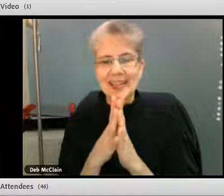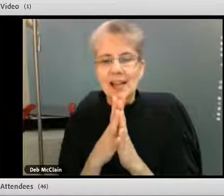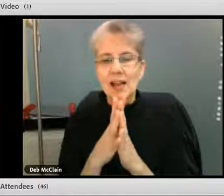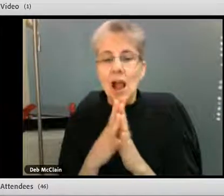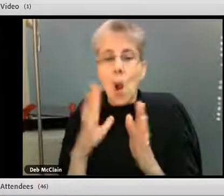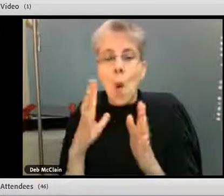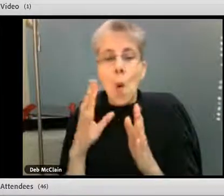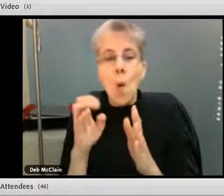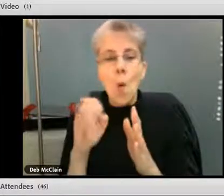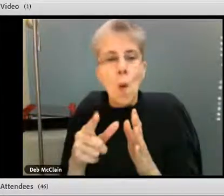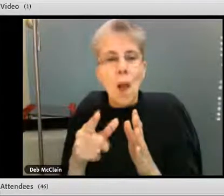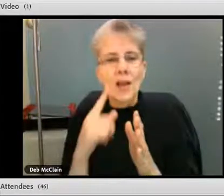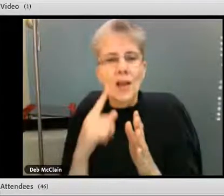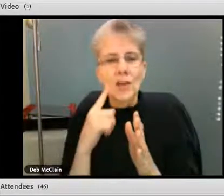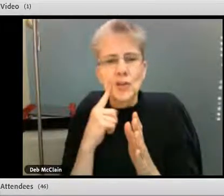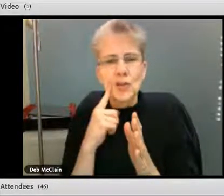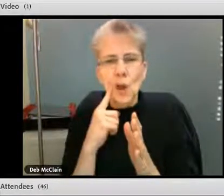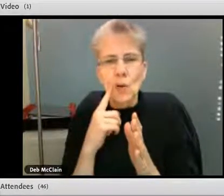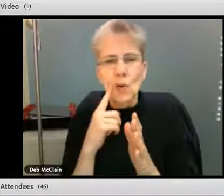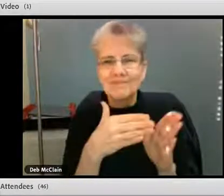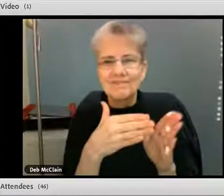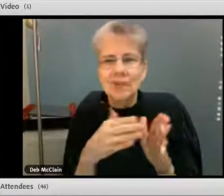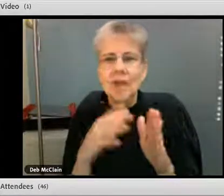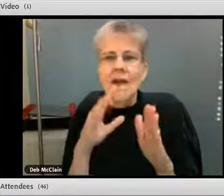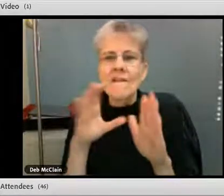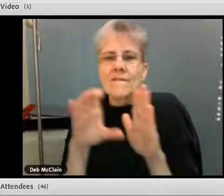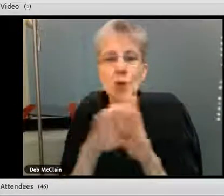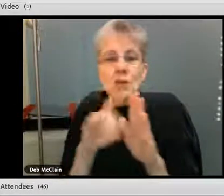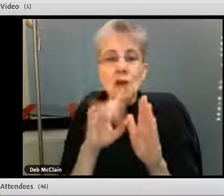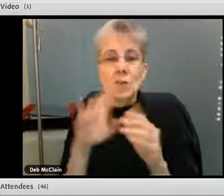We also want to look at -- Oh, my gosh, what just happened?